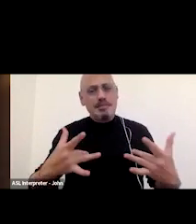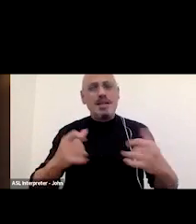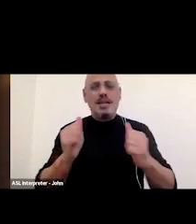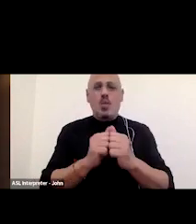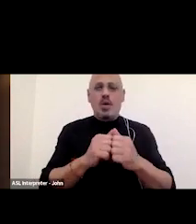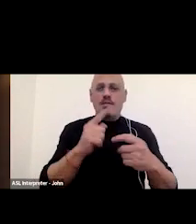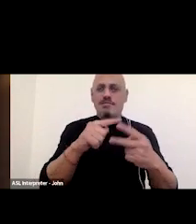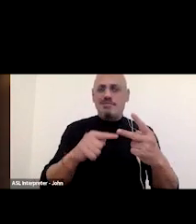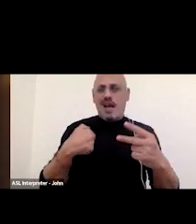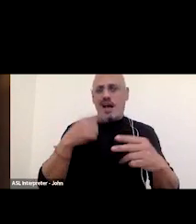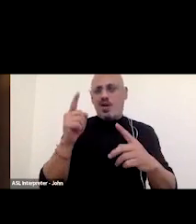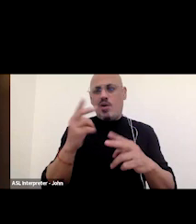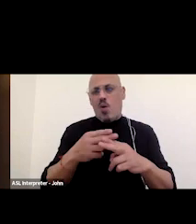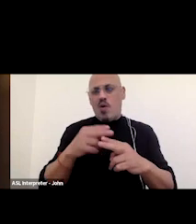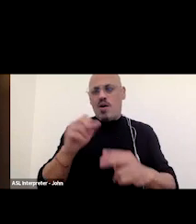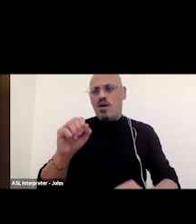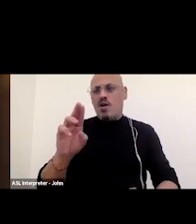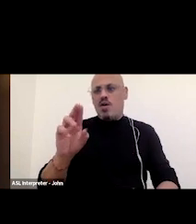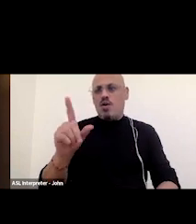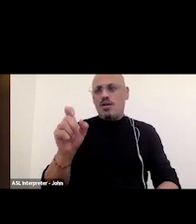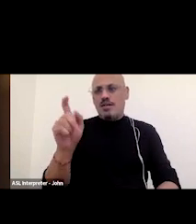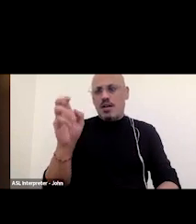what I call auxiliary benefits or dependent benefits,